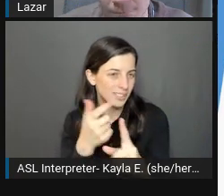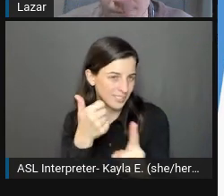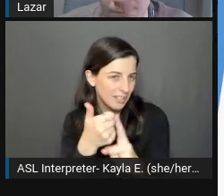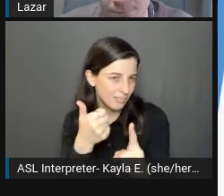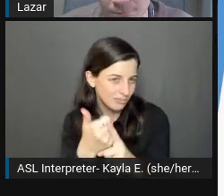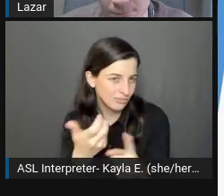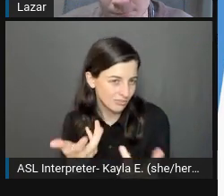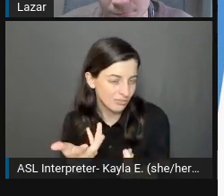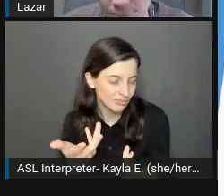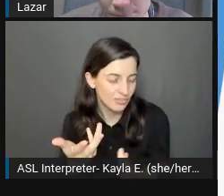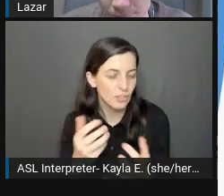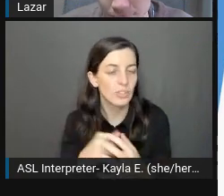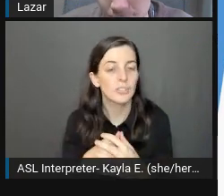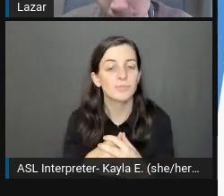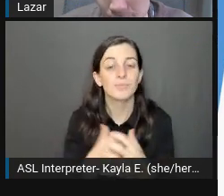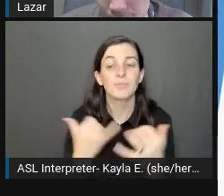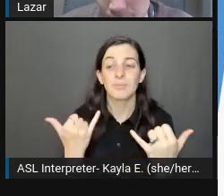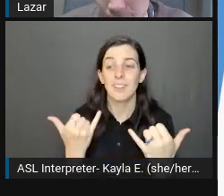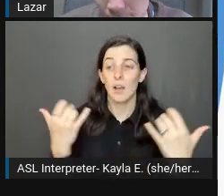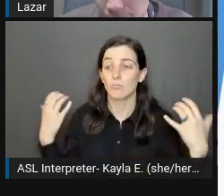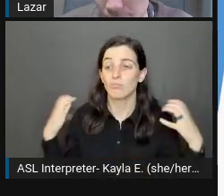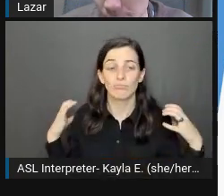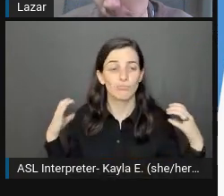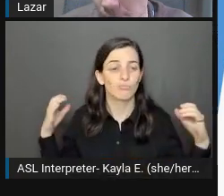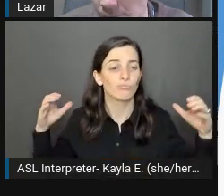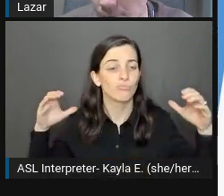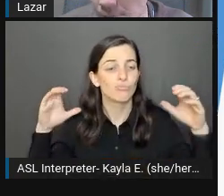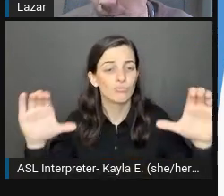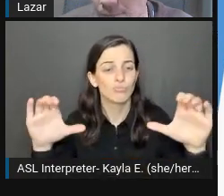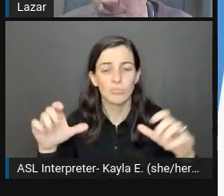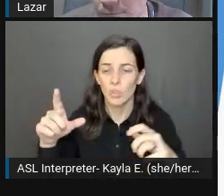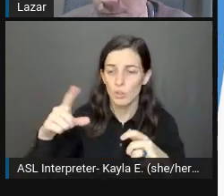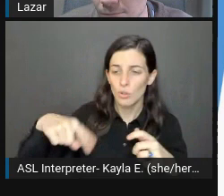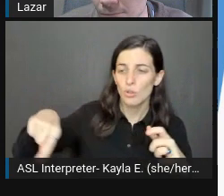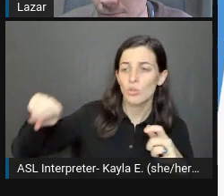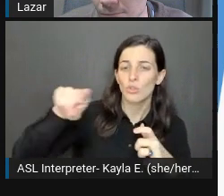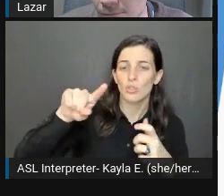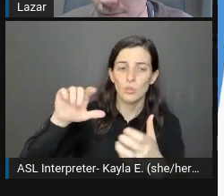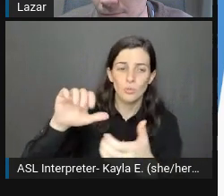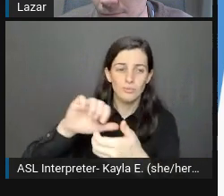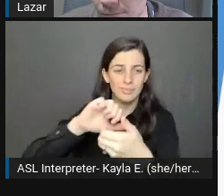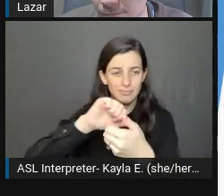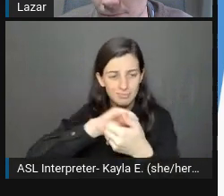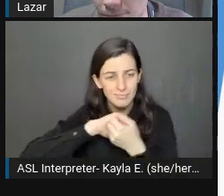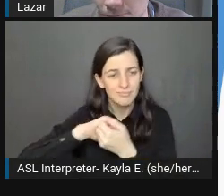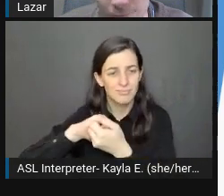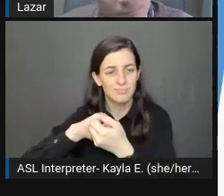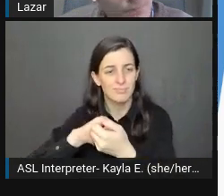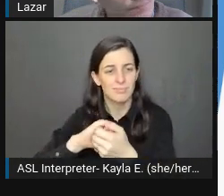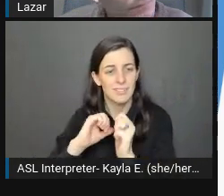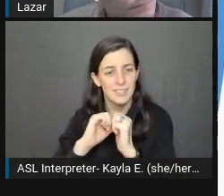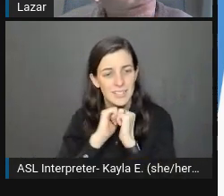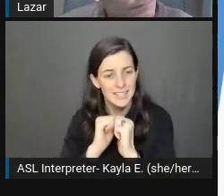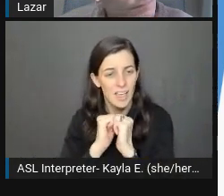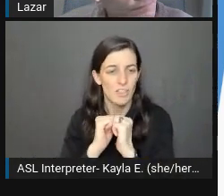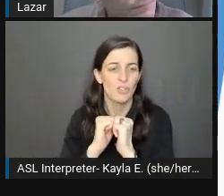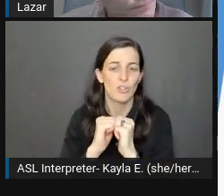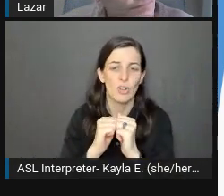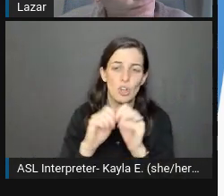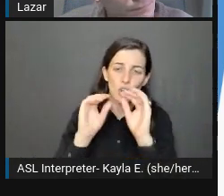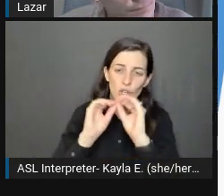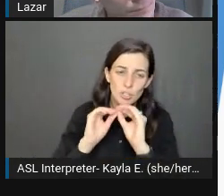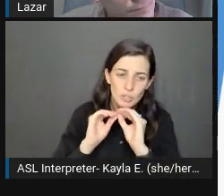Now it is our duty together, spread the world, and show to the world